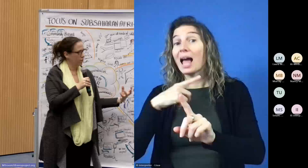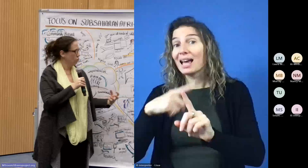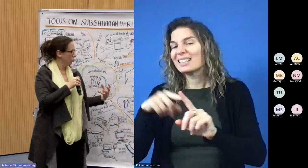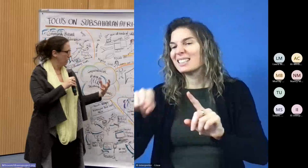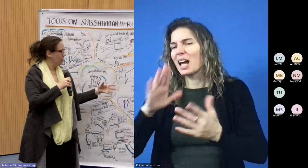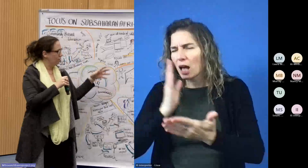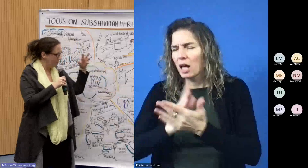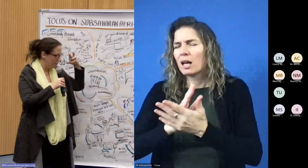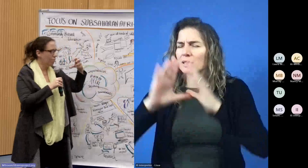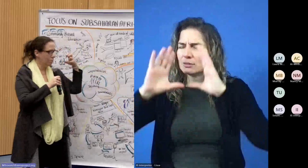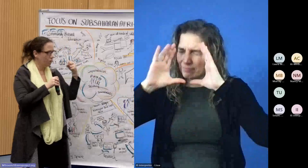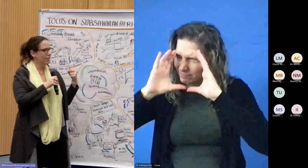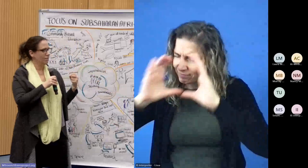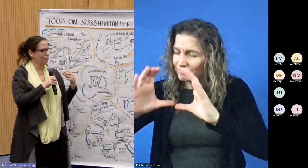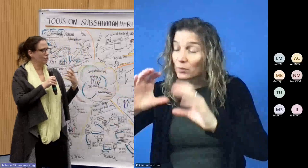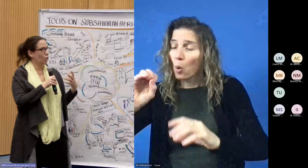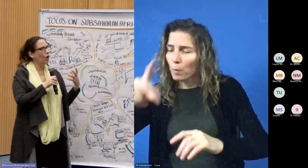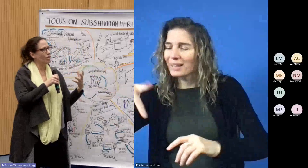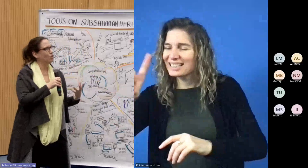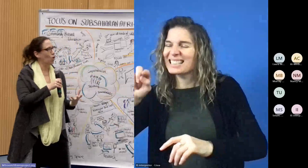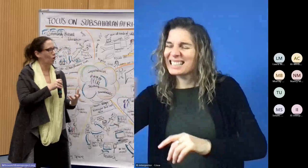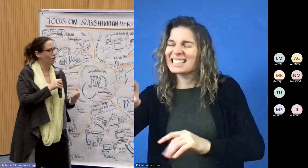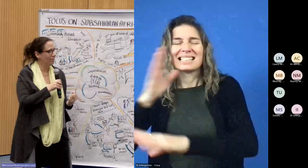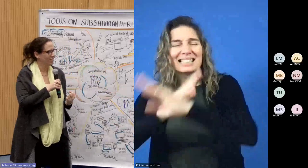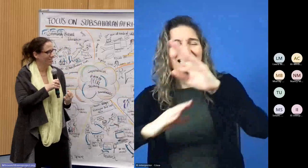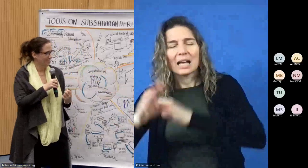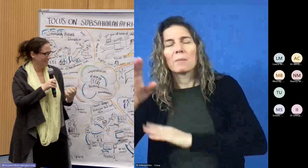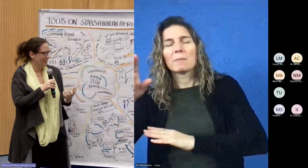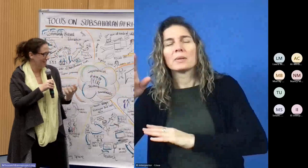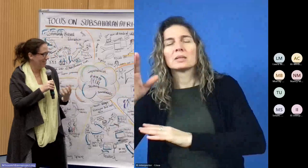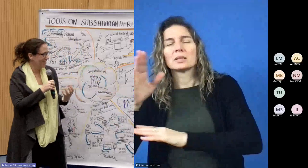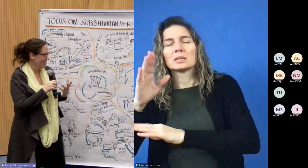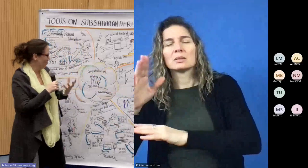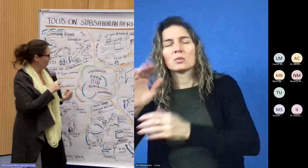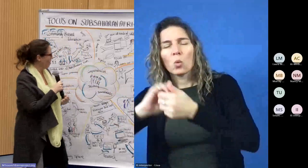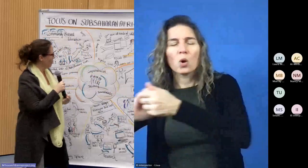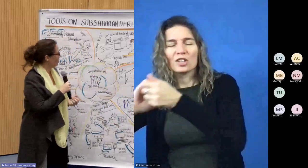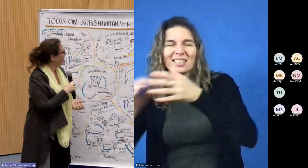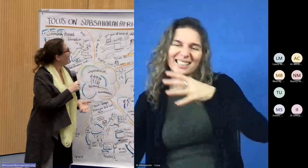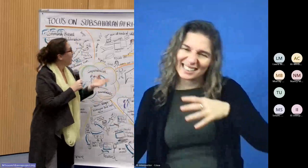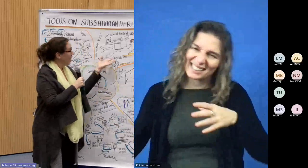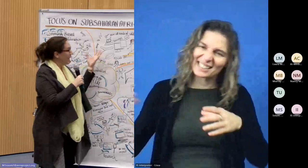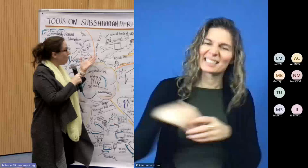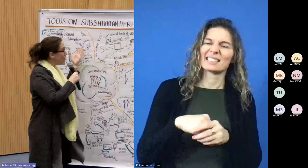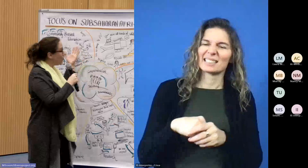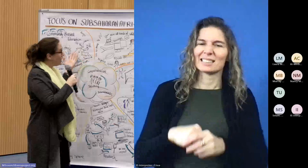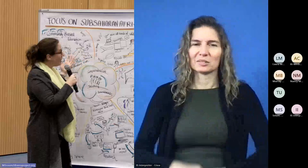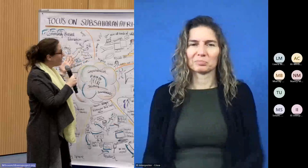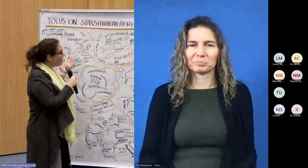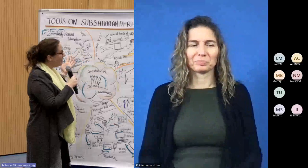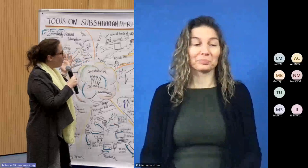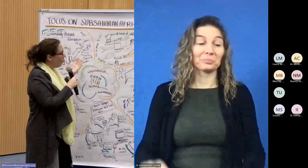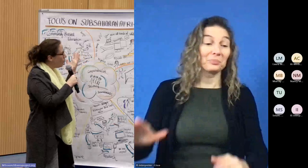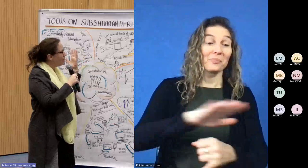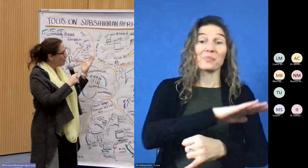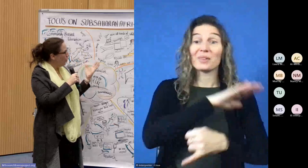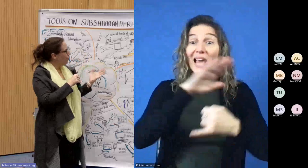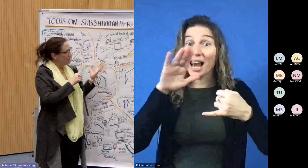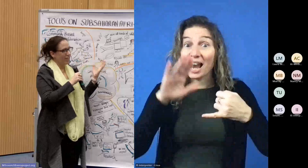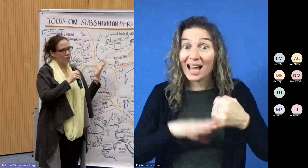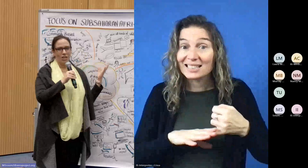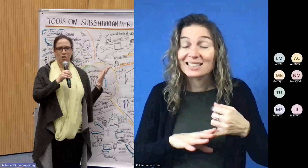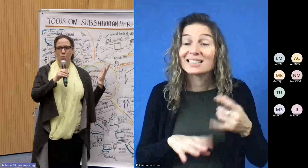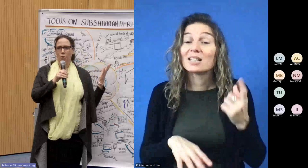making sure they really walk their talk. Last but not least, women and girls can change the